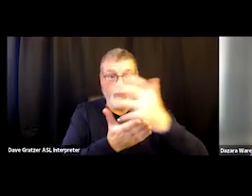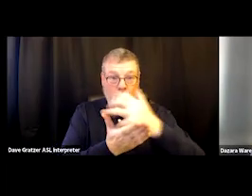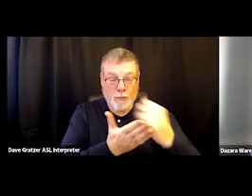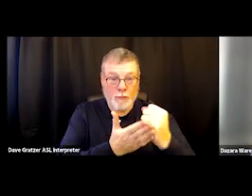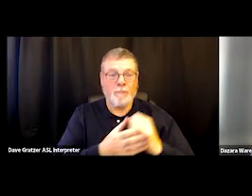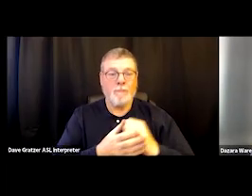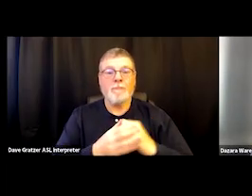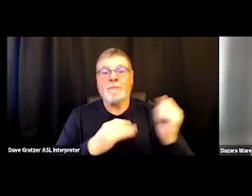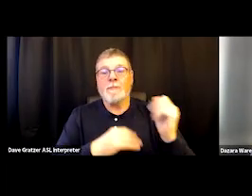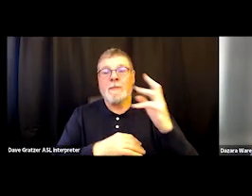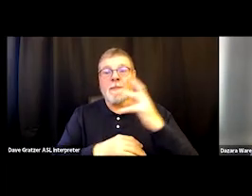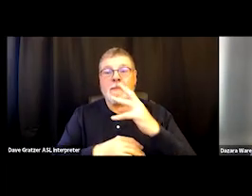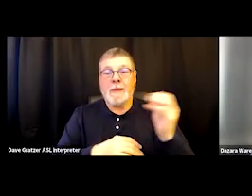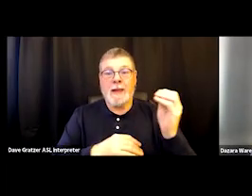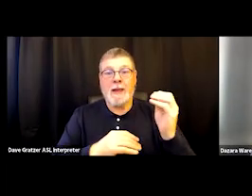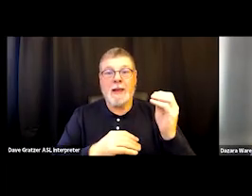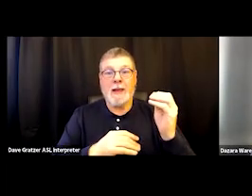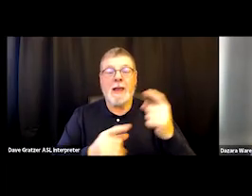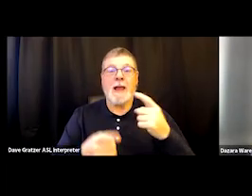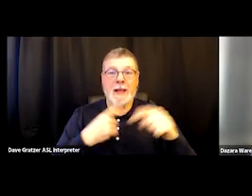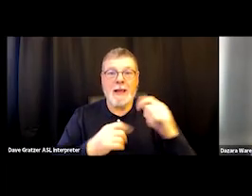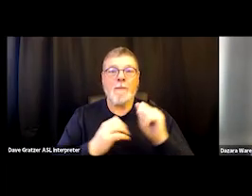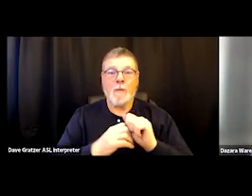and it comes with a date of eligibility.